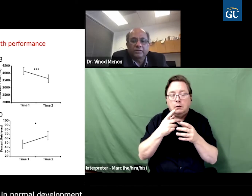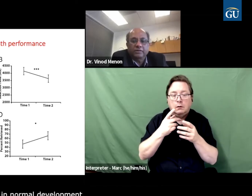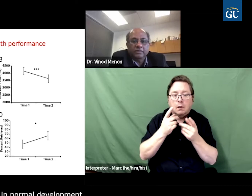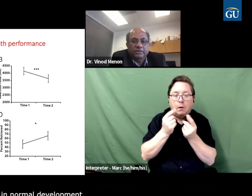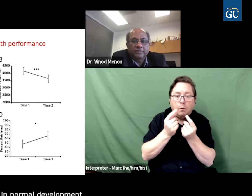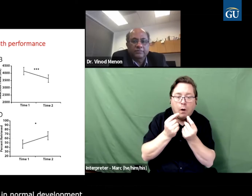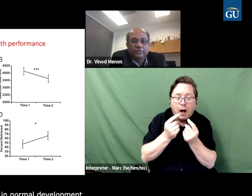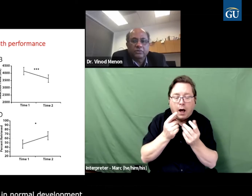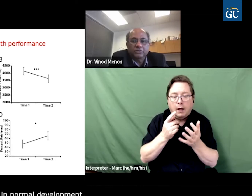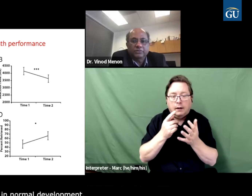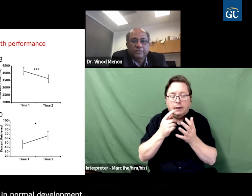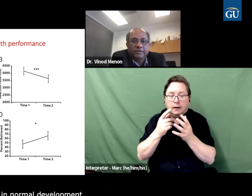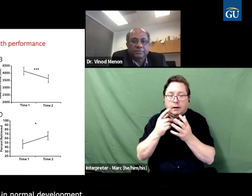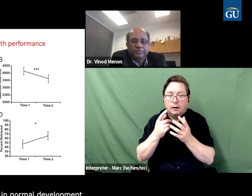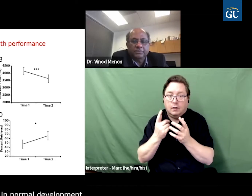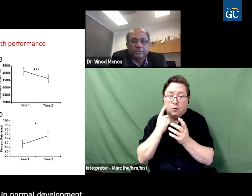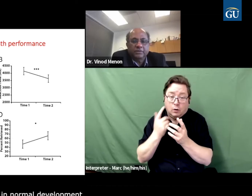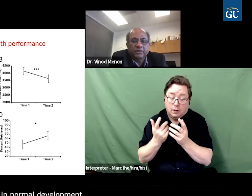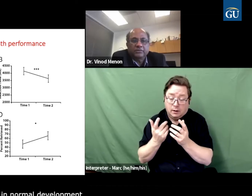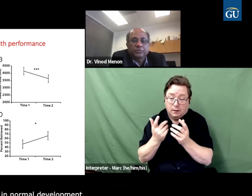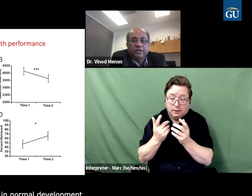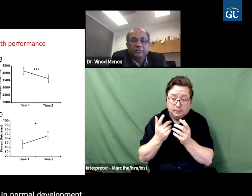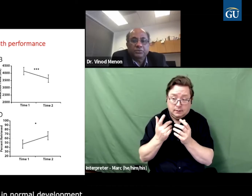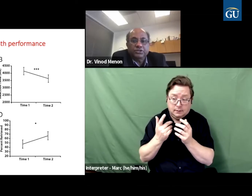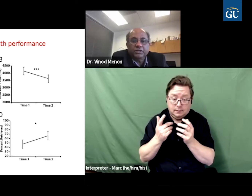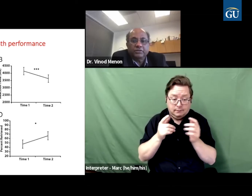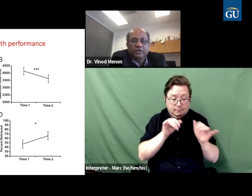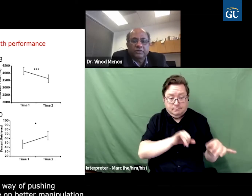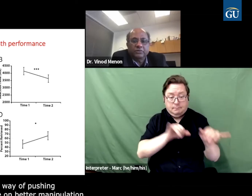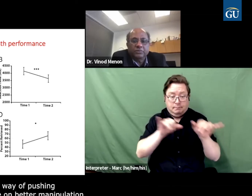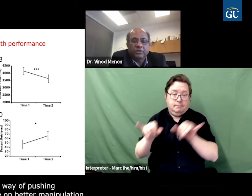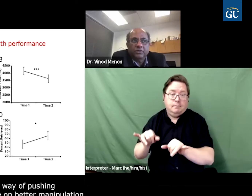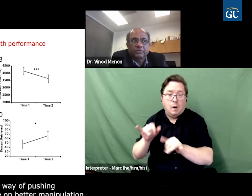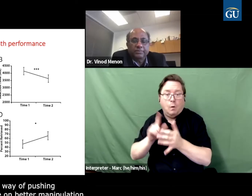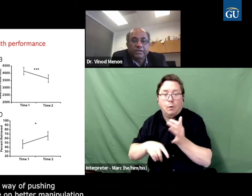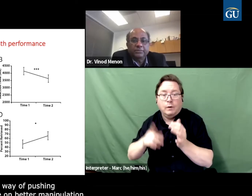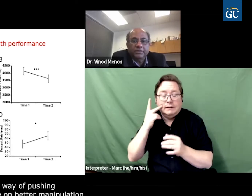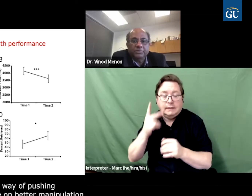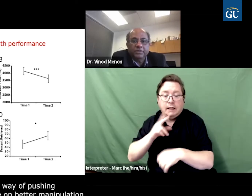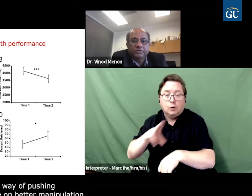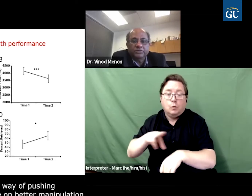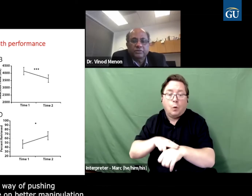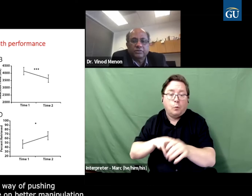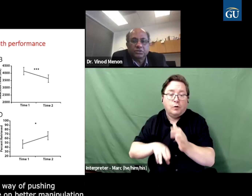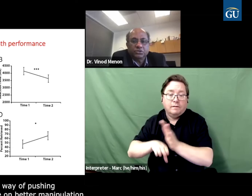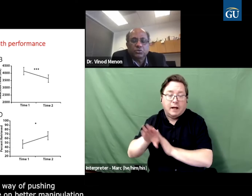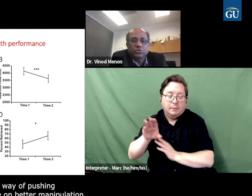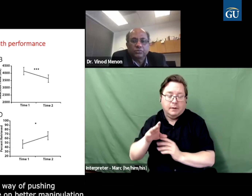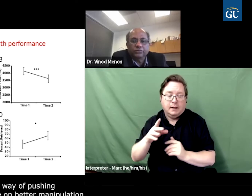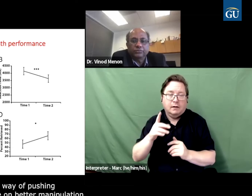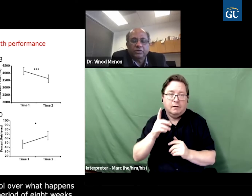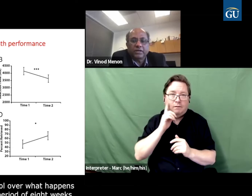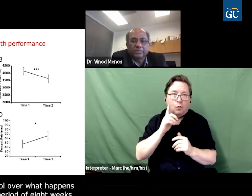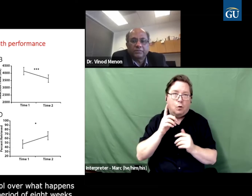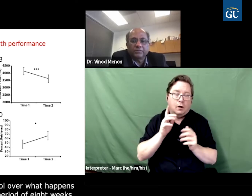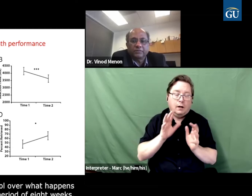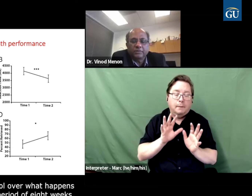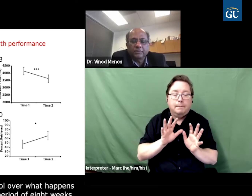we see in uh in normal development as a way of pushing the envelope on better